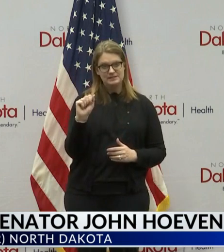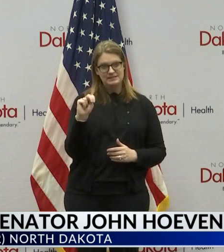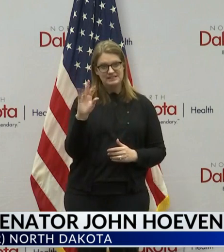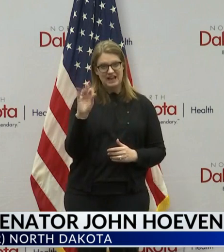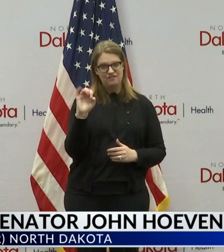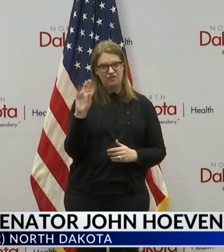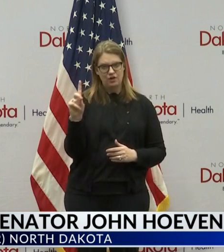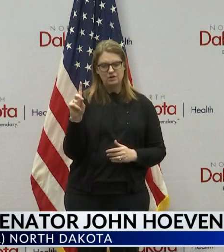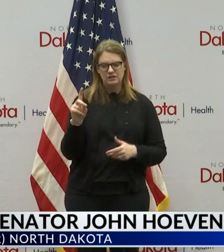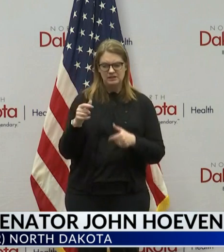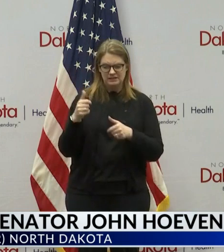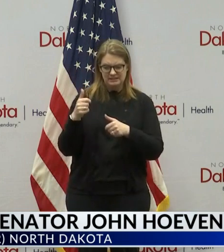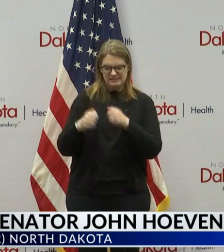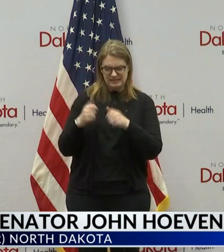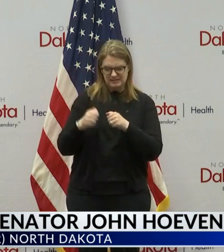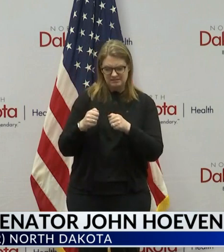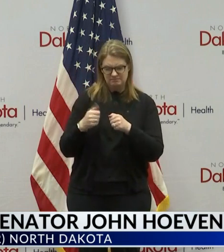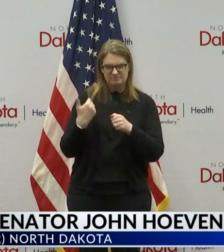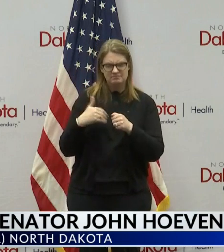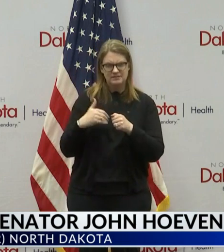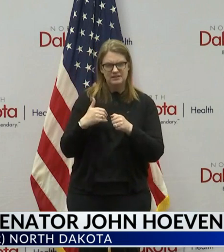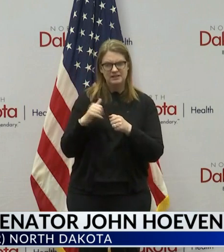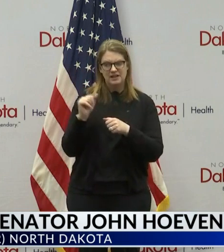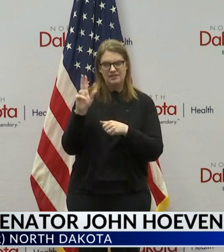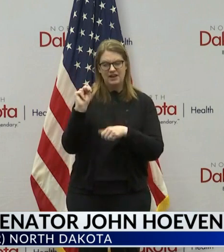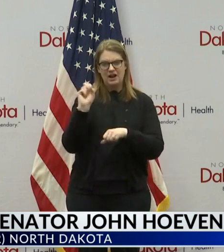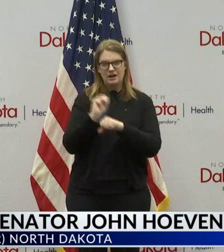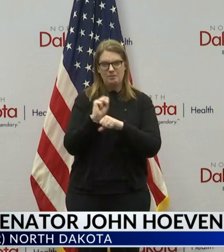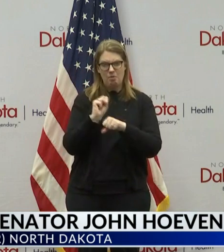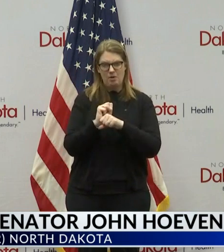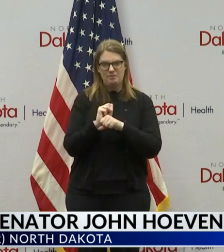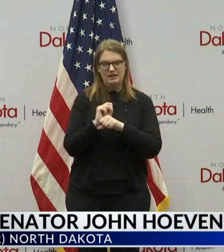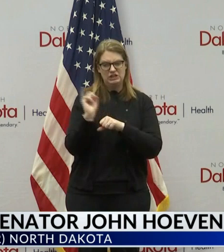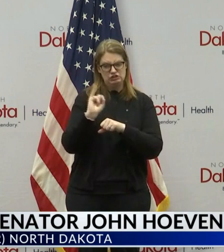WEREN'T MANY DAYS THAT PASSED I DIDN'T GET A TEXT FROM LIEUTENANT GOVERNOR SANFORD